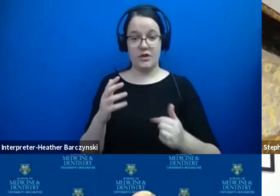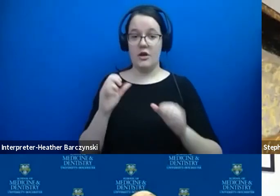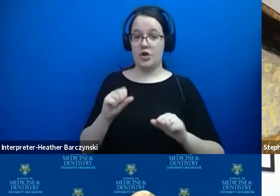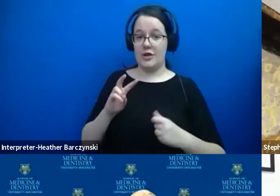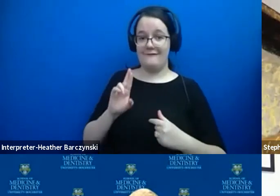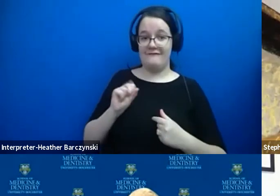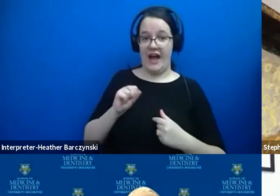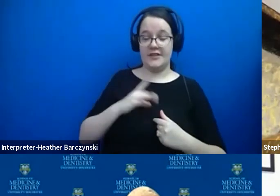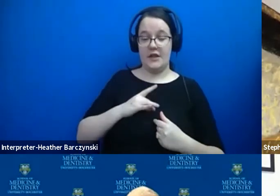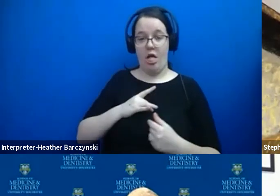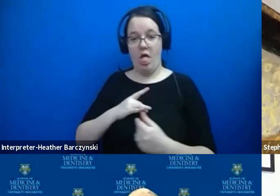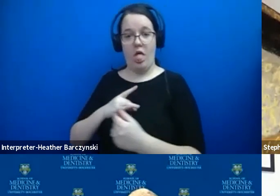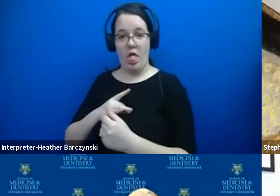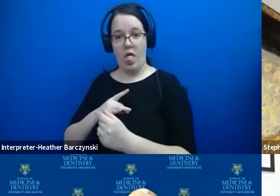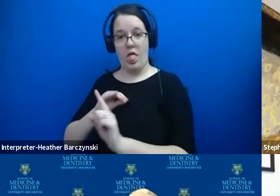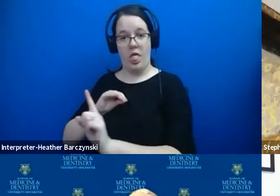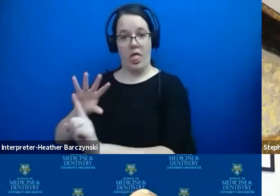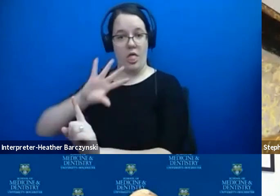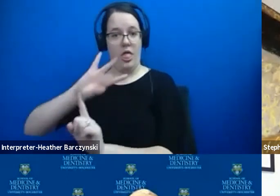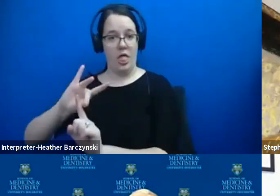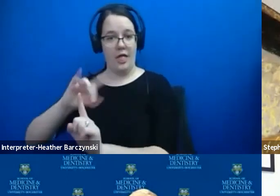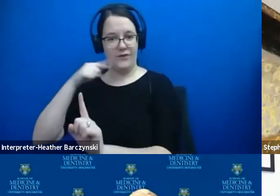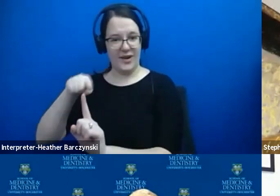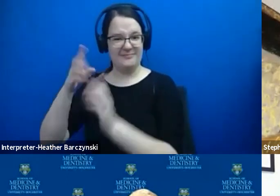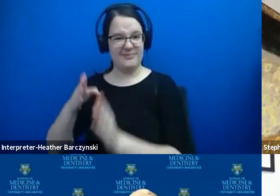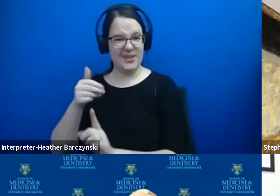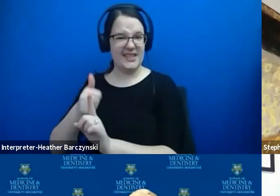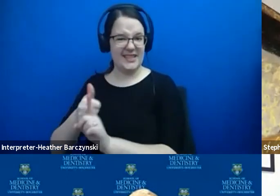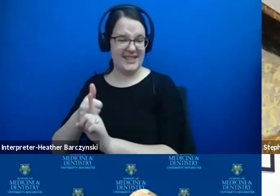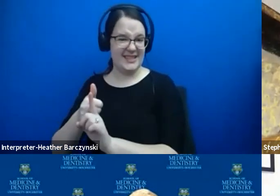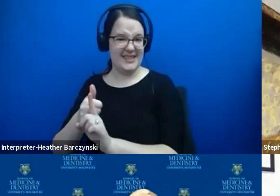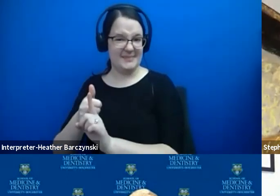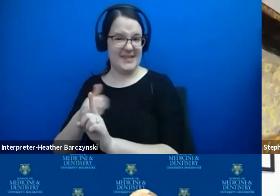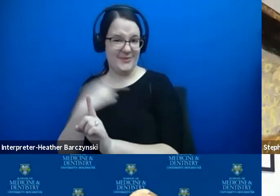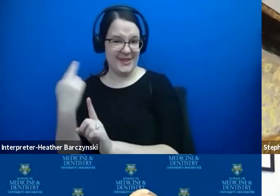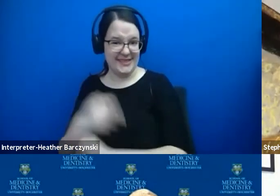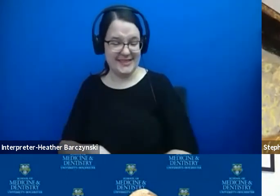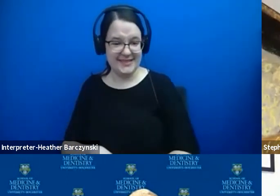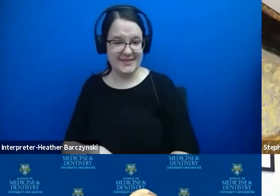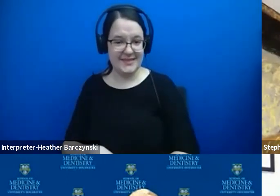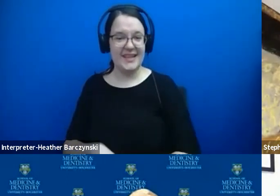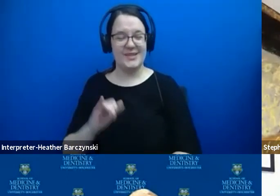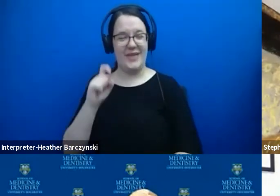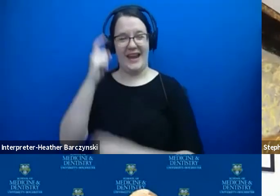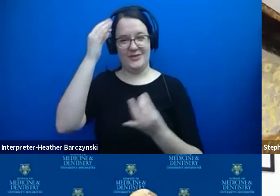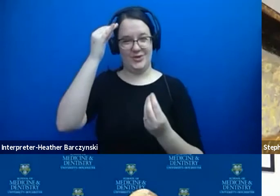who's vulnerable um so that that just has to be kept in mind um you know hopefully if you're